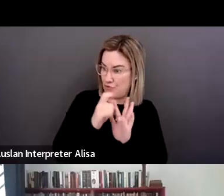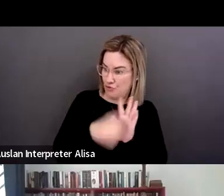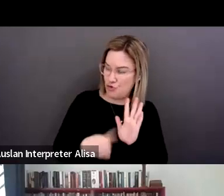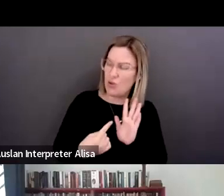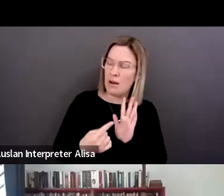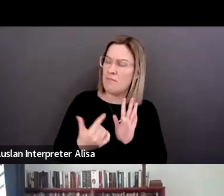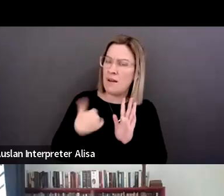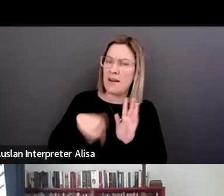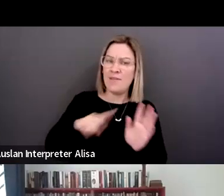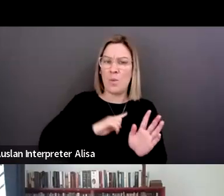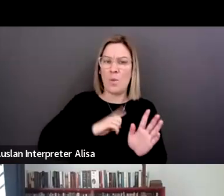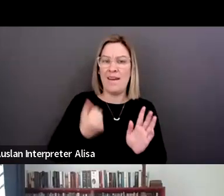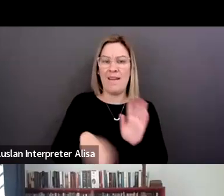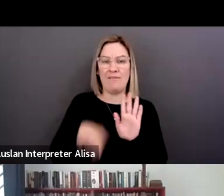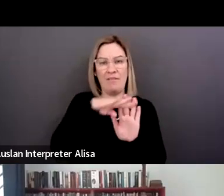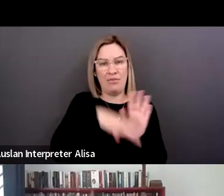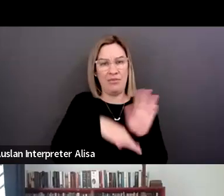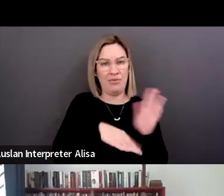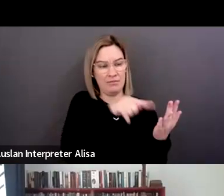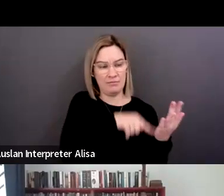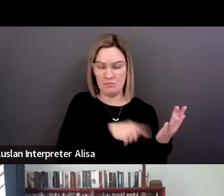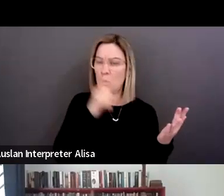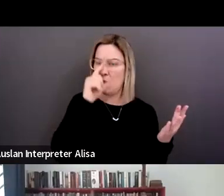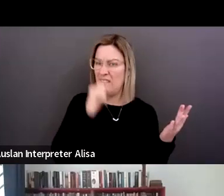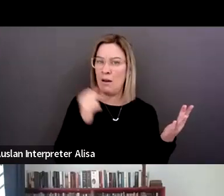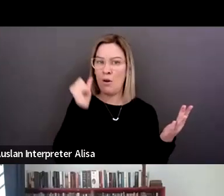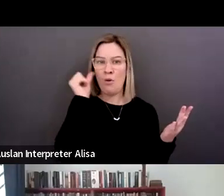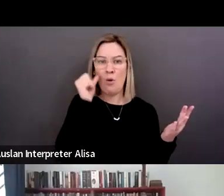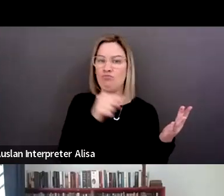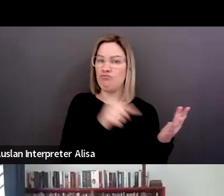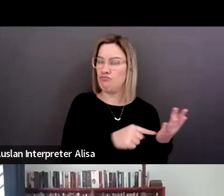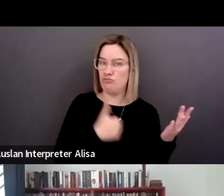stuff can often sometimes be case by case, as well, partners come and go,